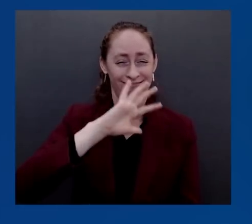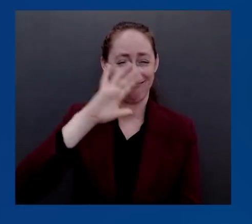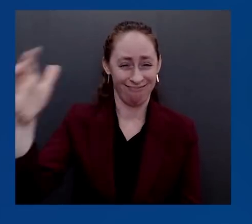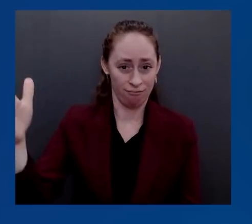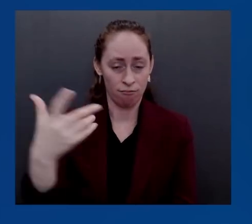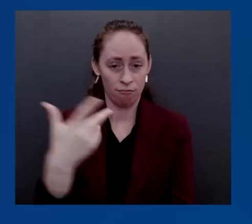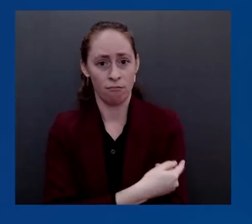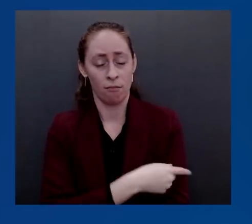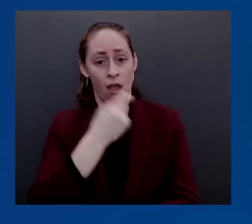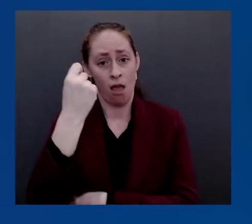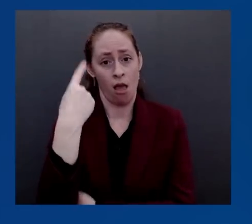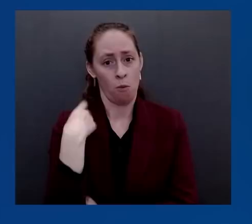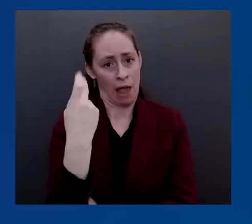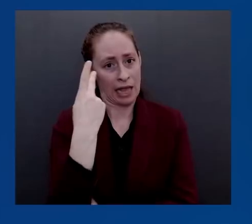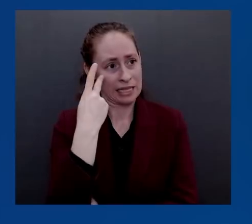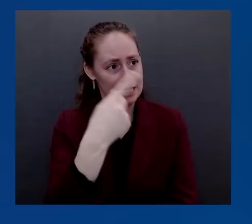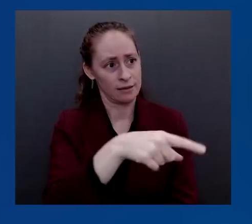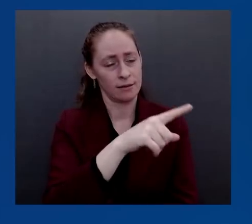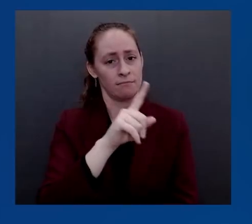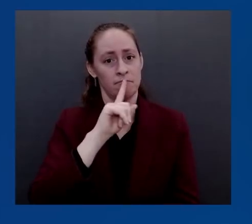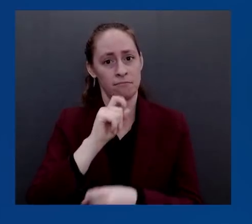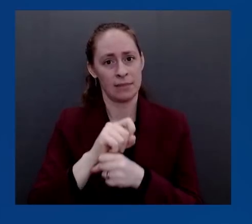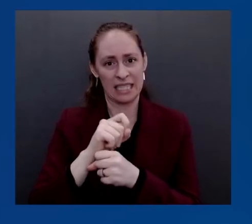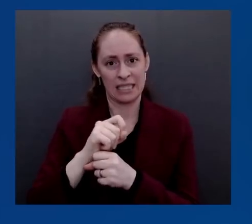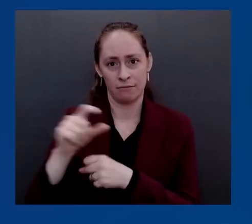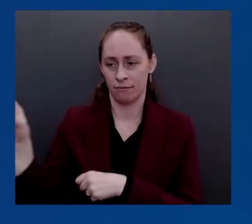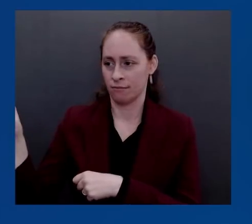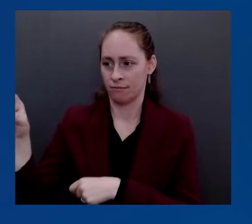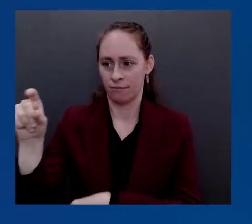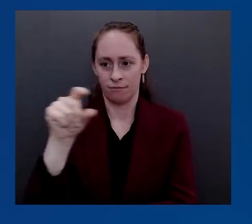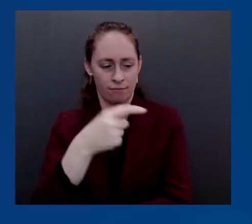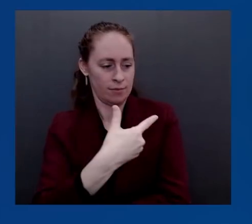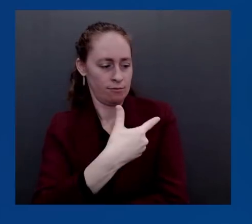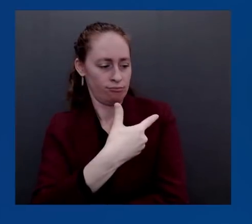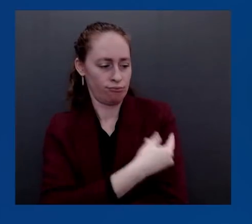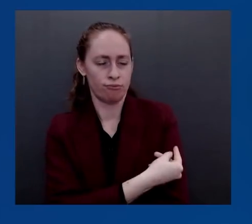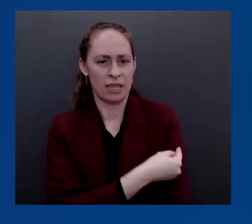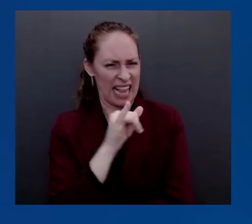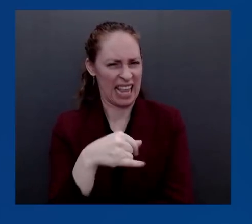are taking the lead on, along with CDC, to help build confidence in other countries,